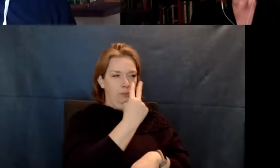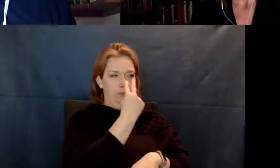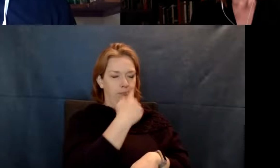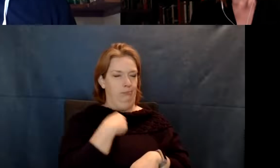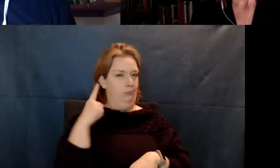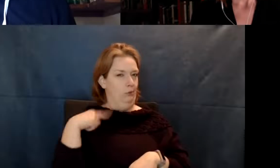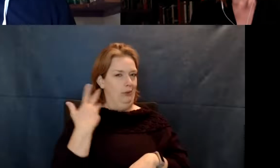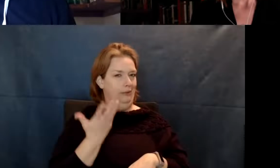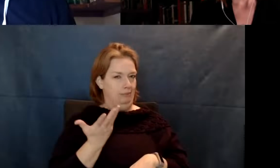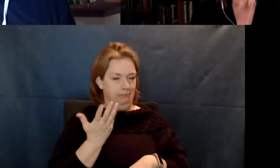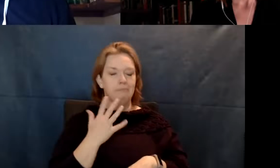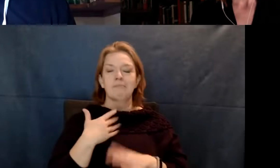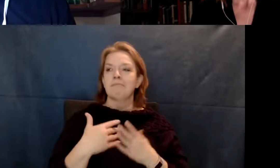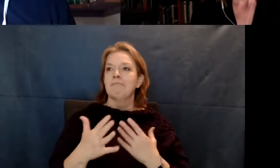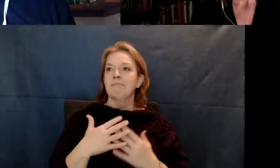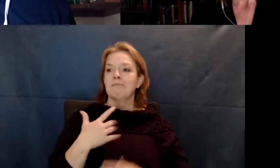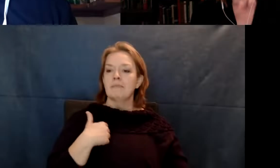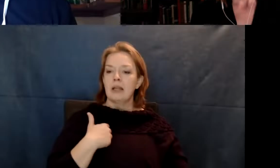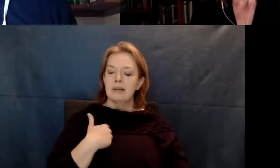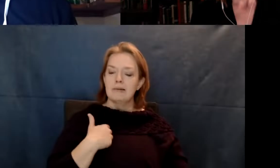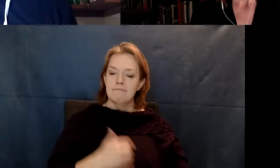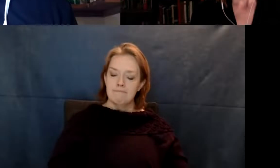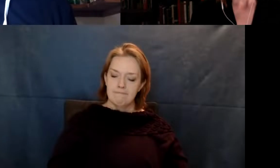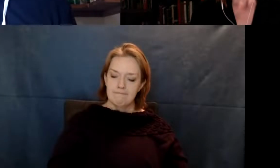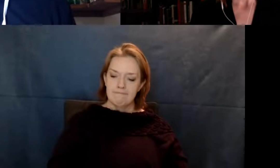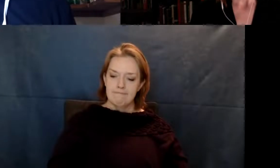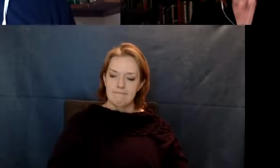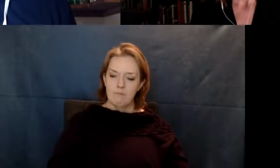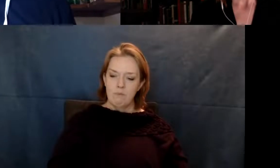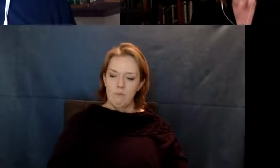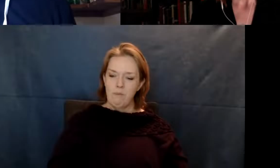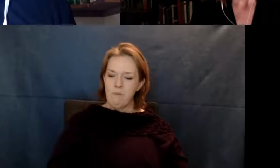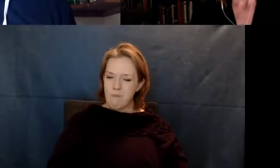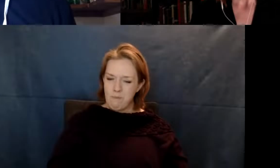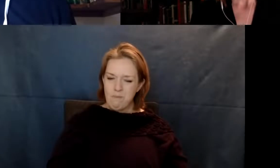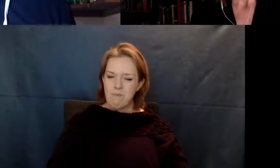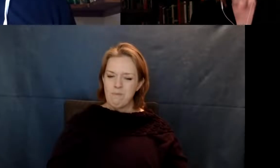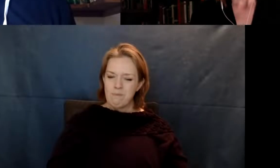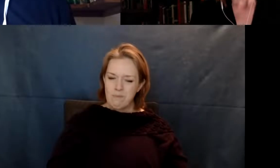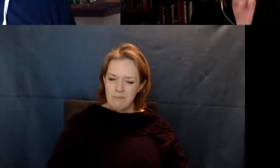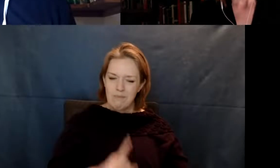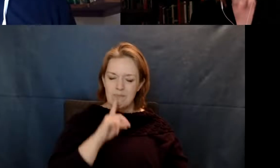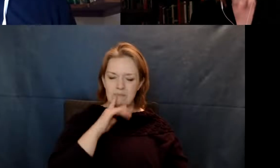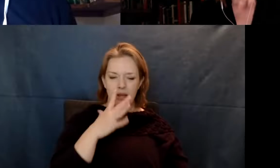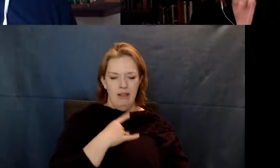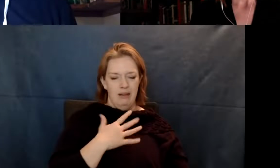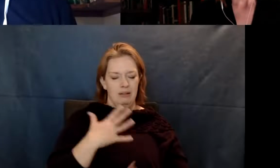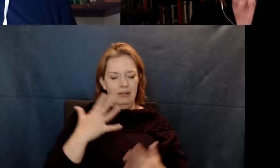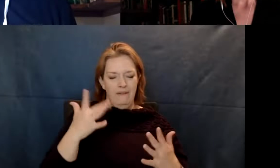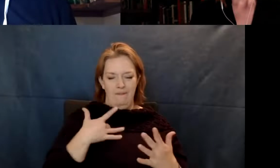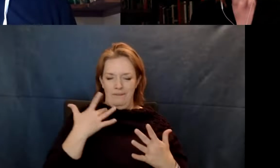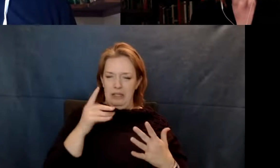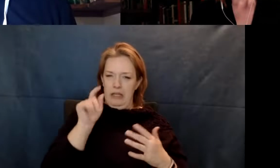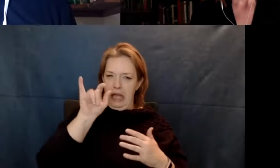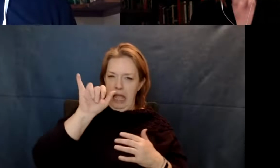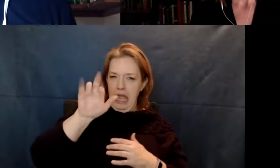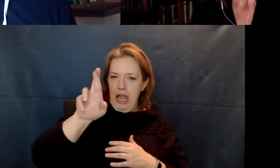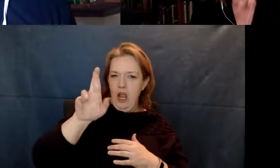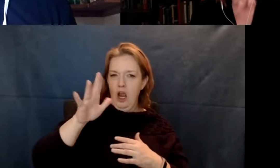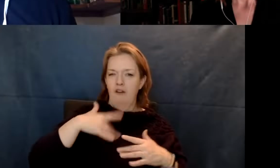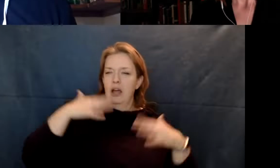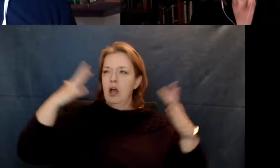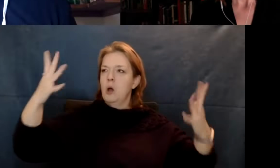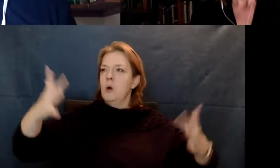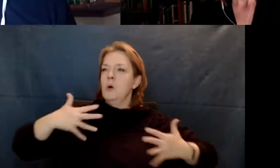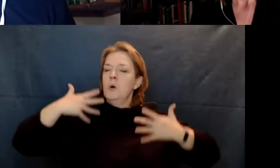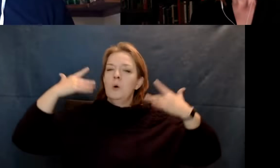having access to all the air, to feel that air and hear what things are doing sonically,